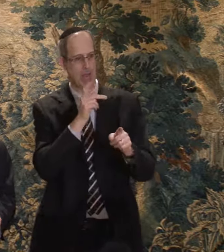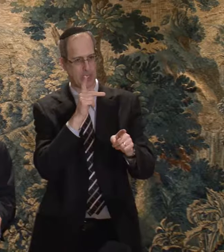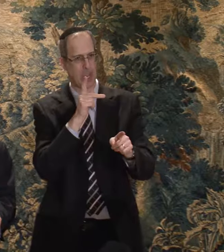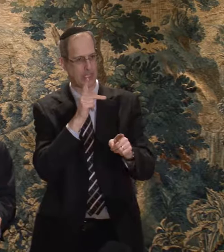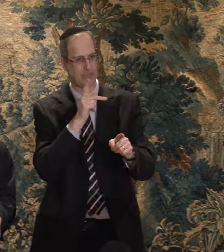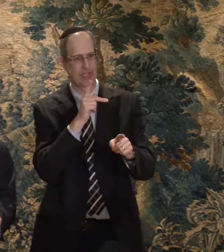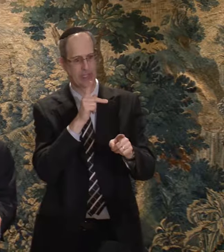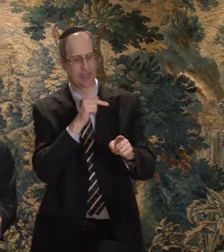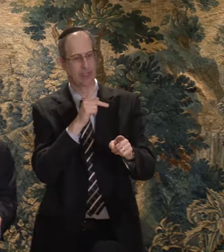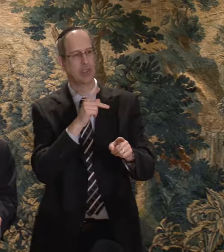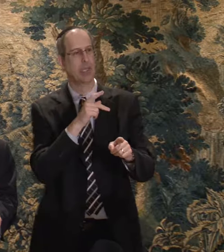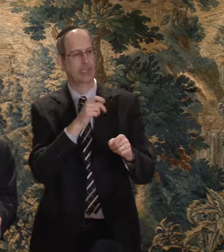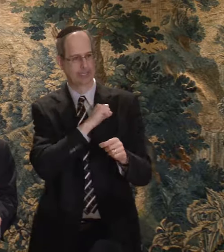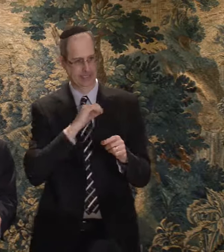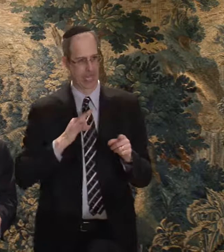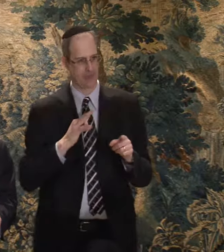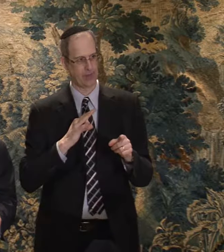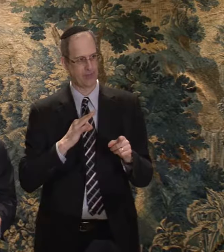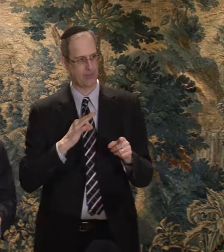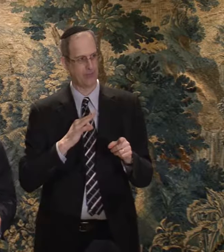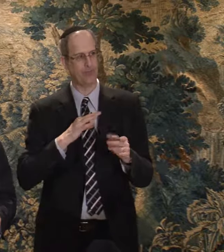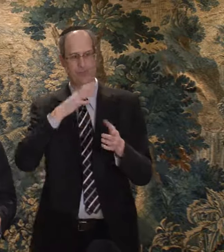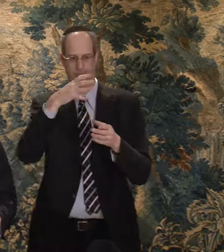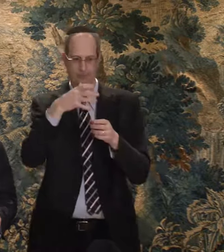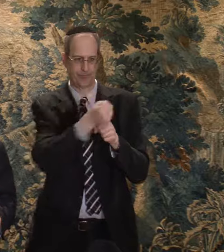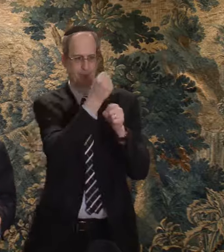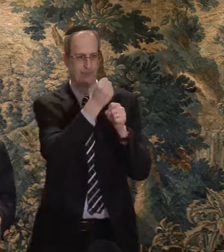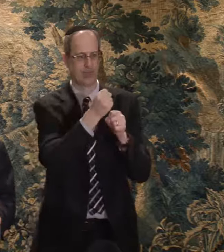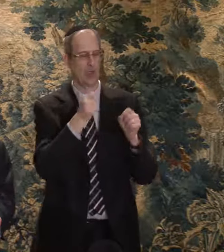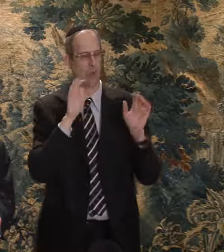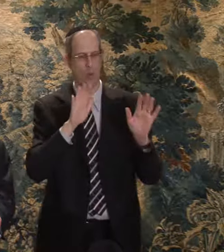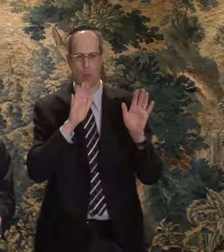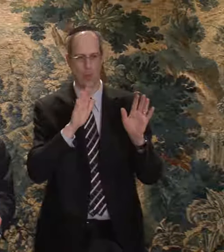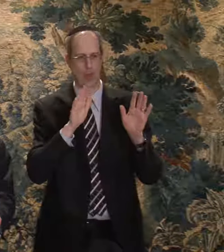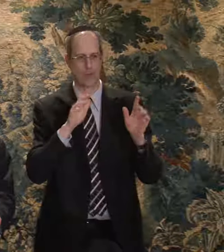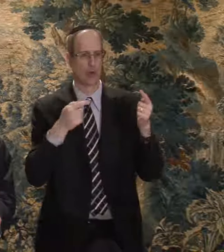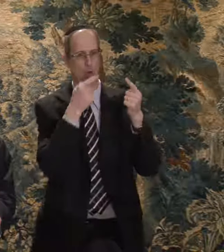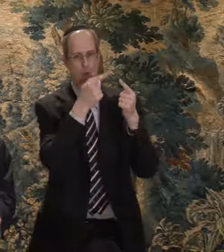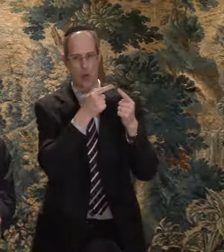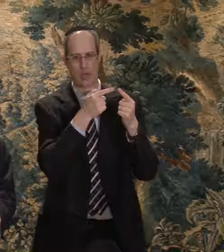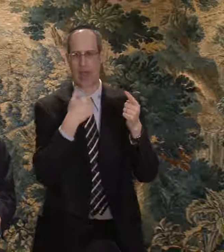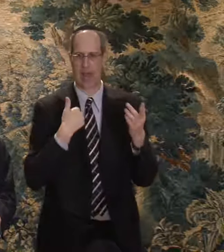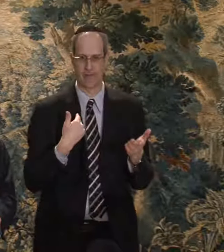his staff have done they've achieved a tremendous tremendous goal and we here